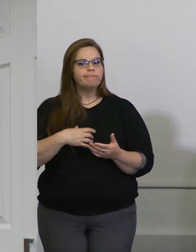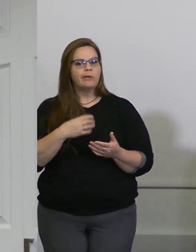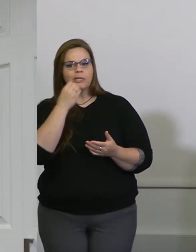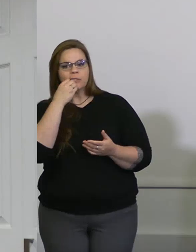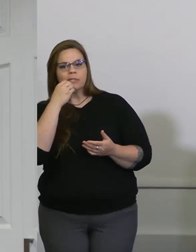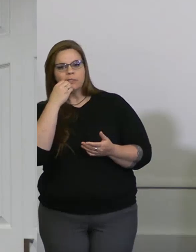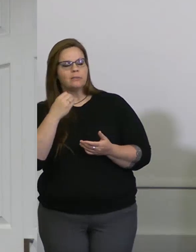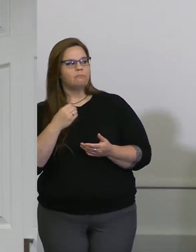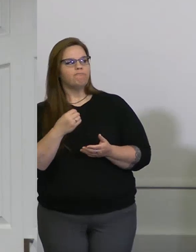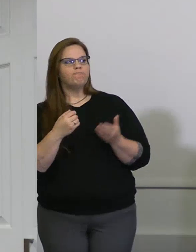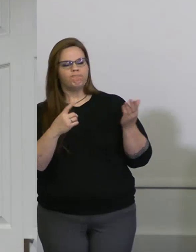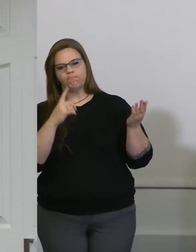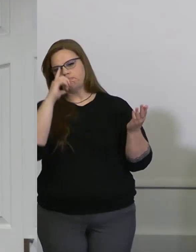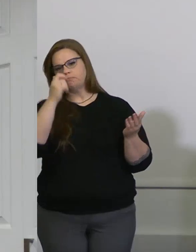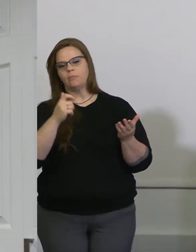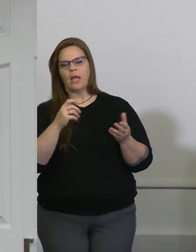are sandwiches and salad, I believe.